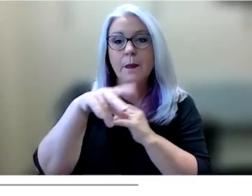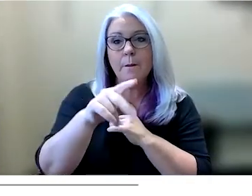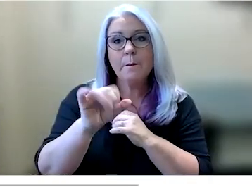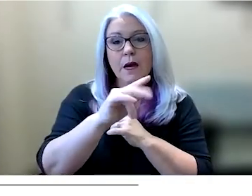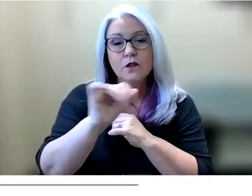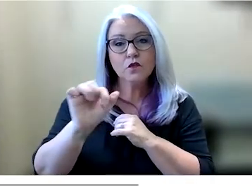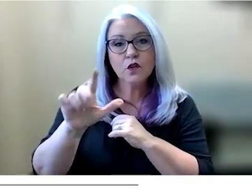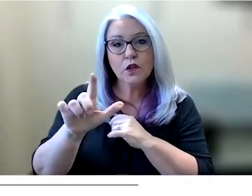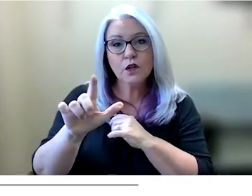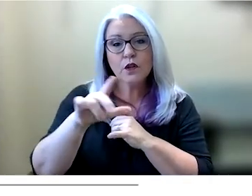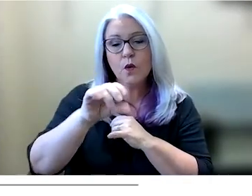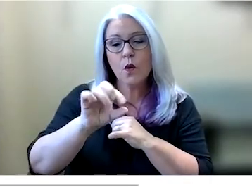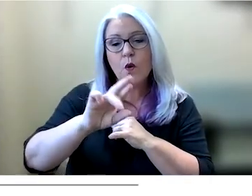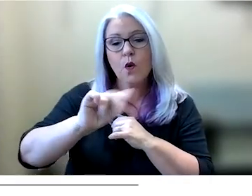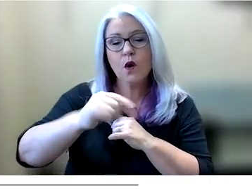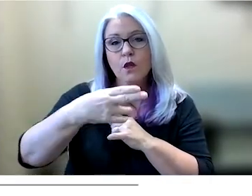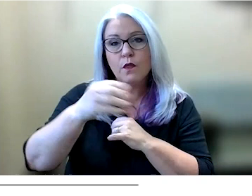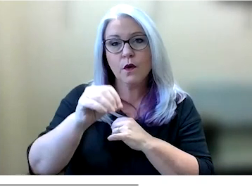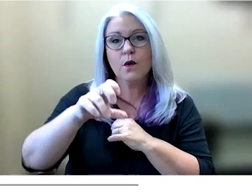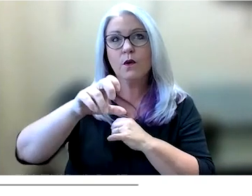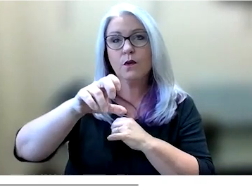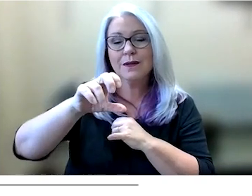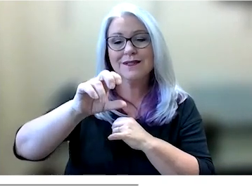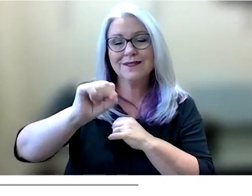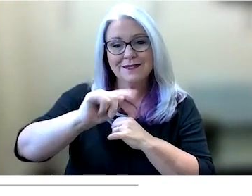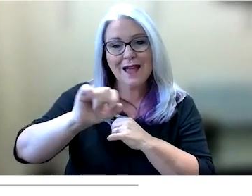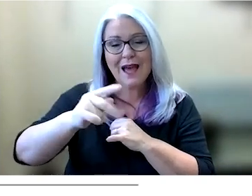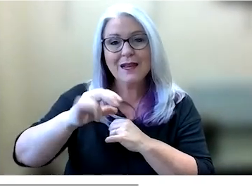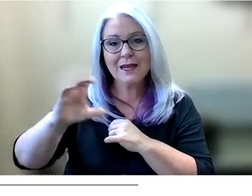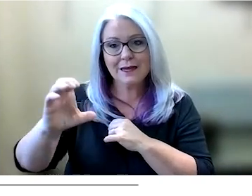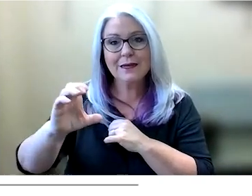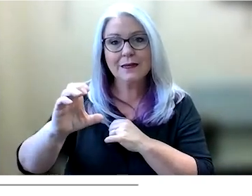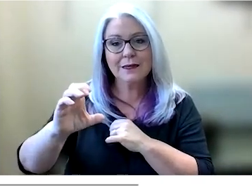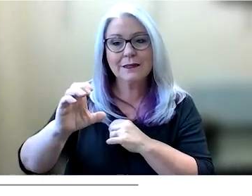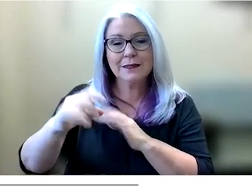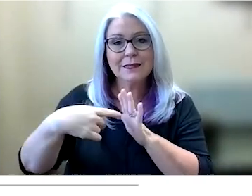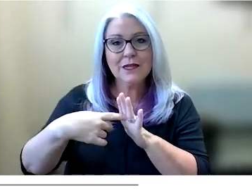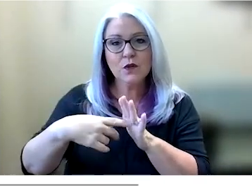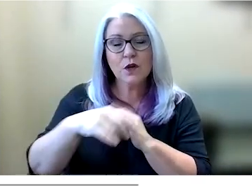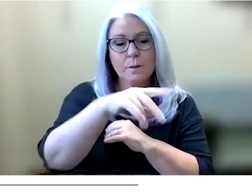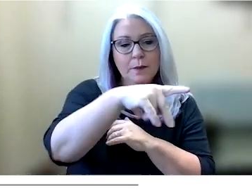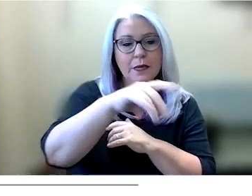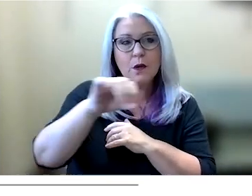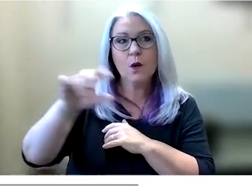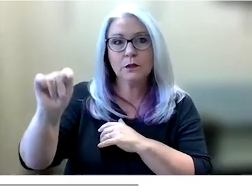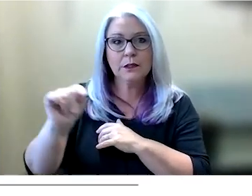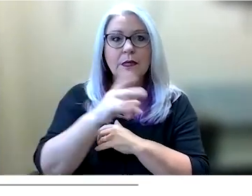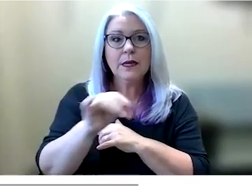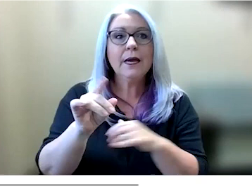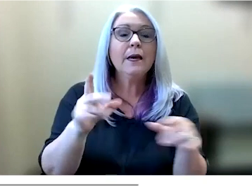orthostatic-tachycardia syndrome or pots and two thirds of people